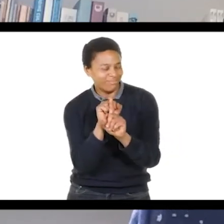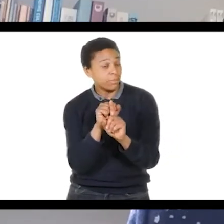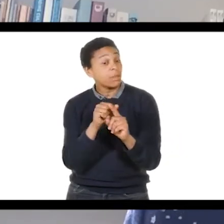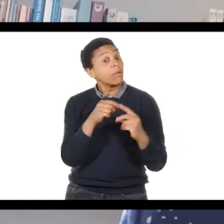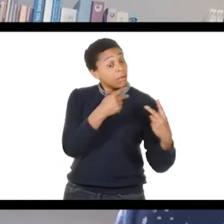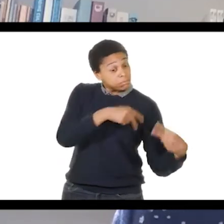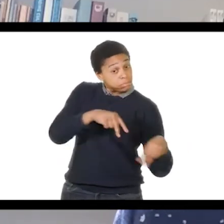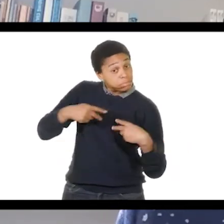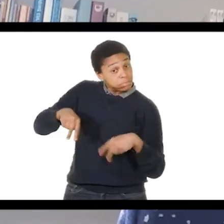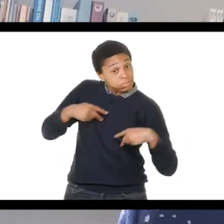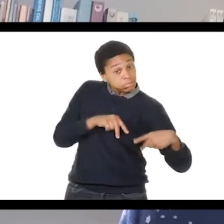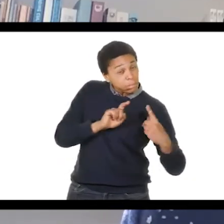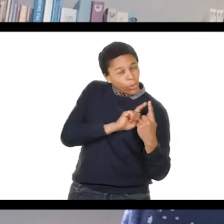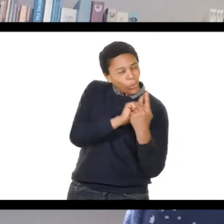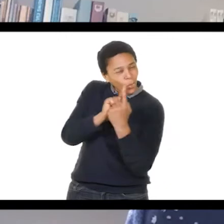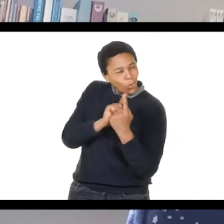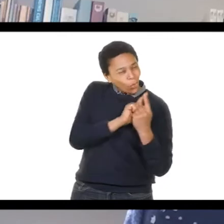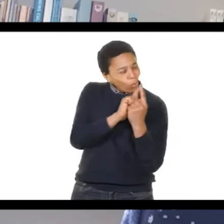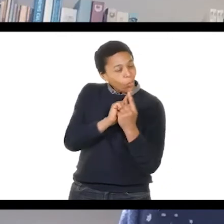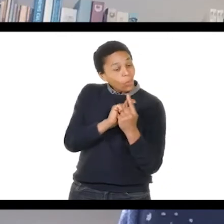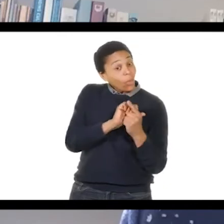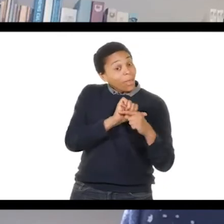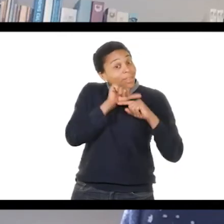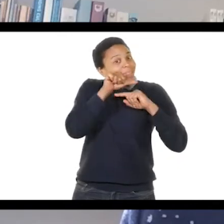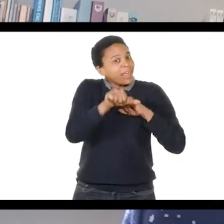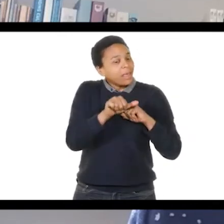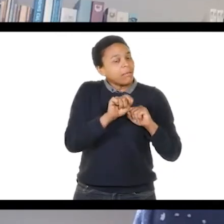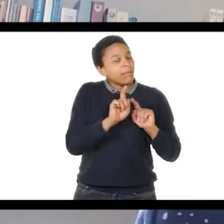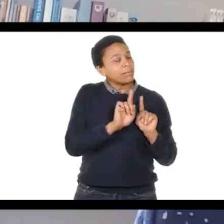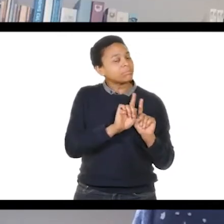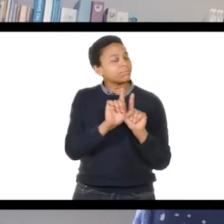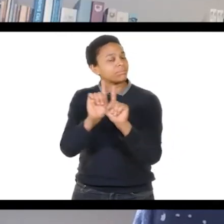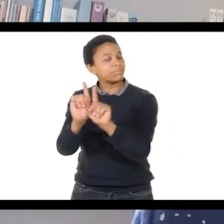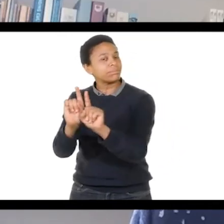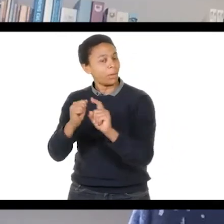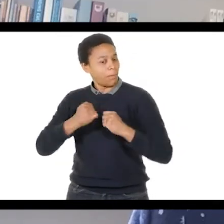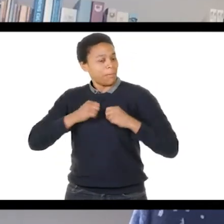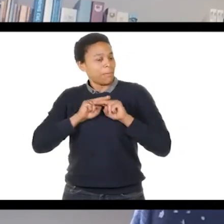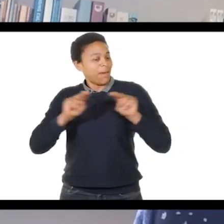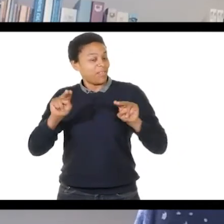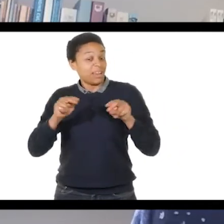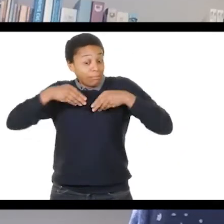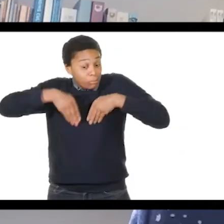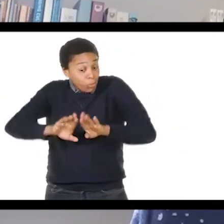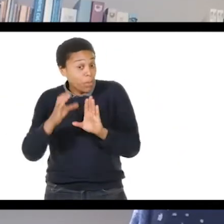I wanted and we did dance together. And then we went home to my flat and we went to bed